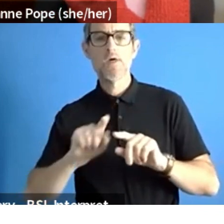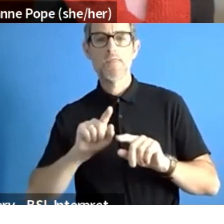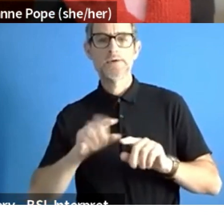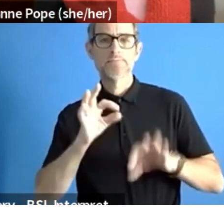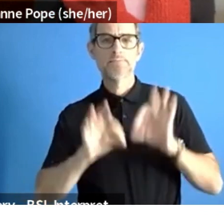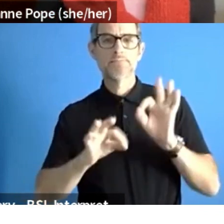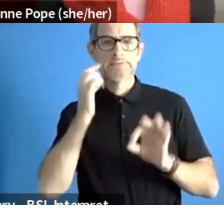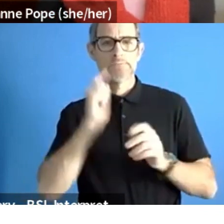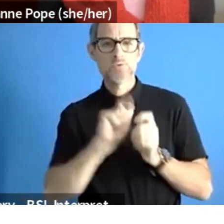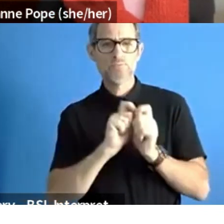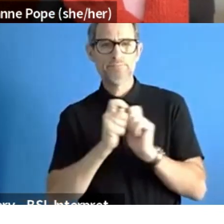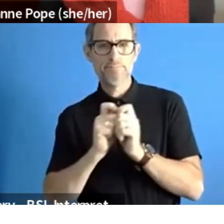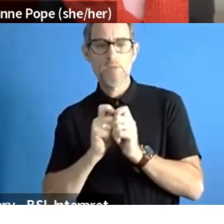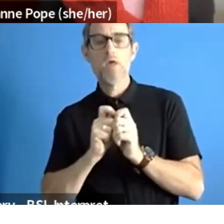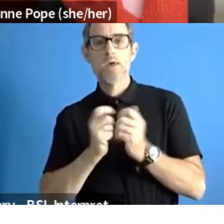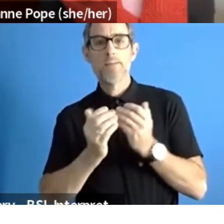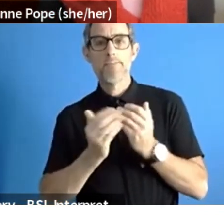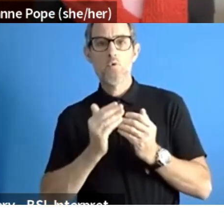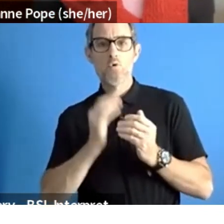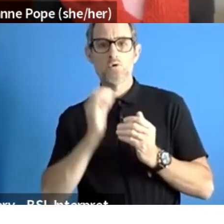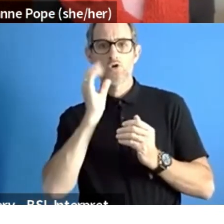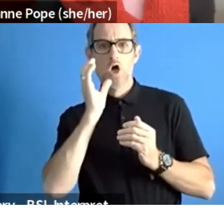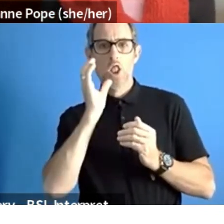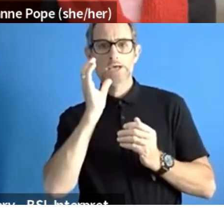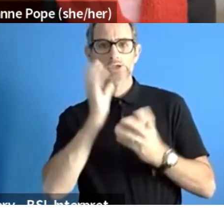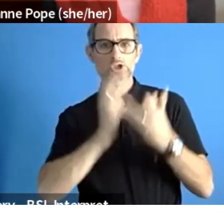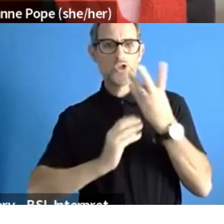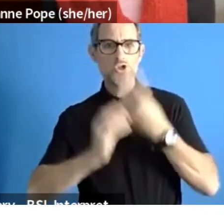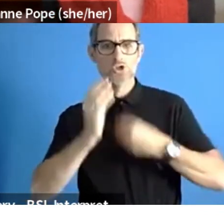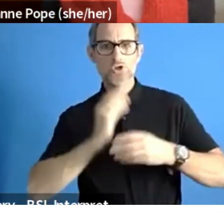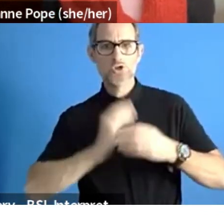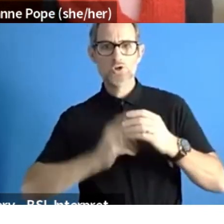As you develop you will be able to build on that but, yes, if I